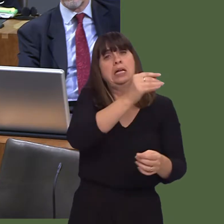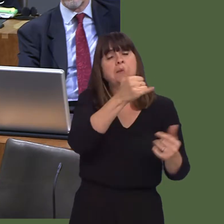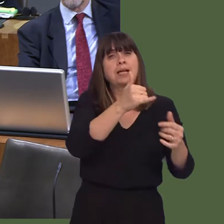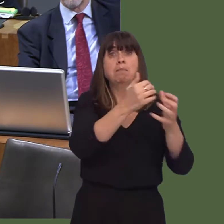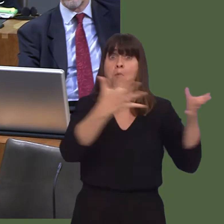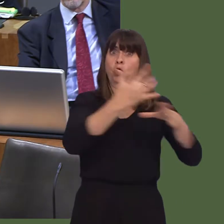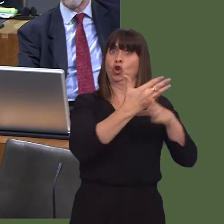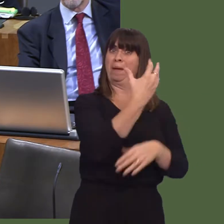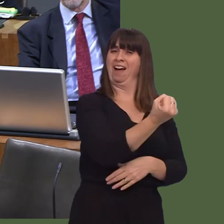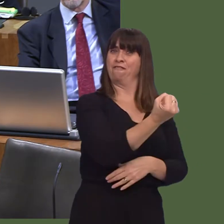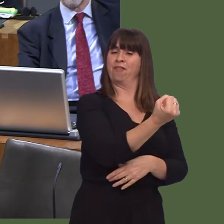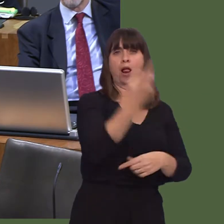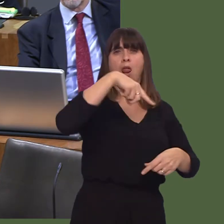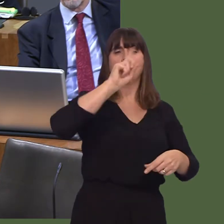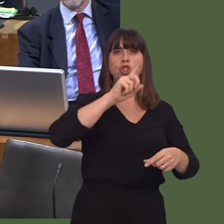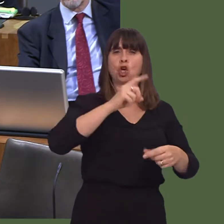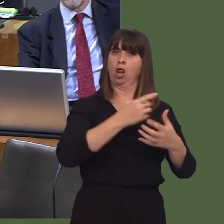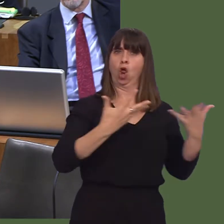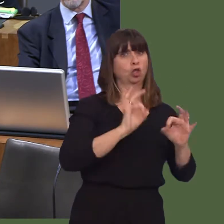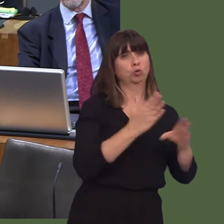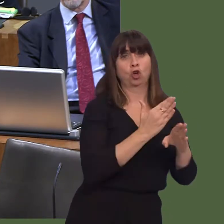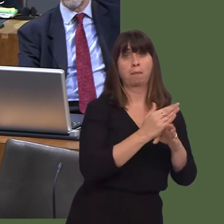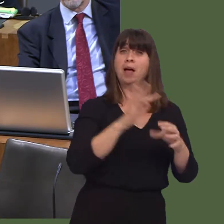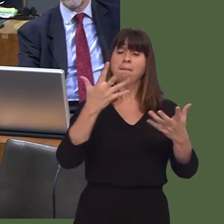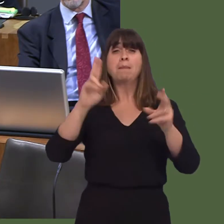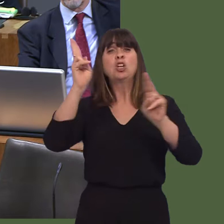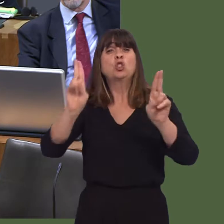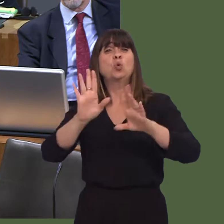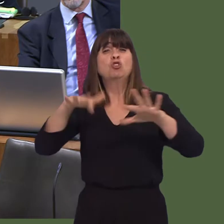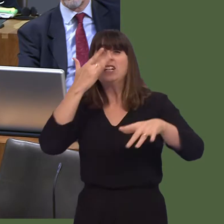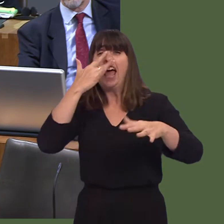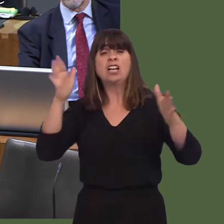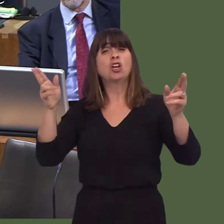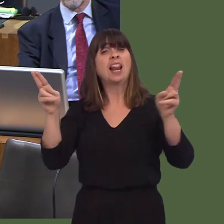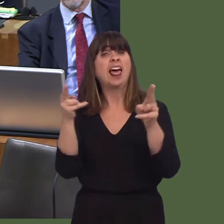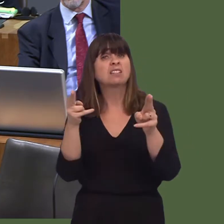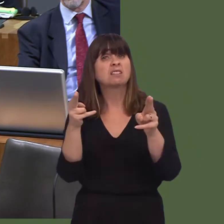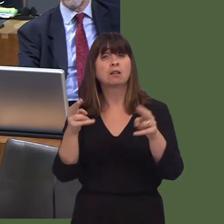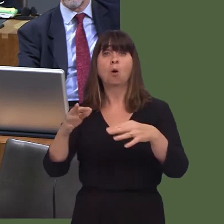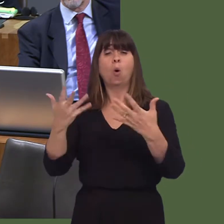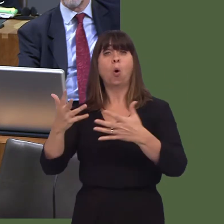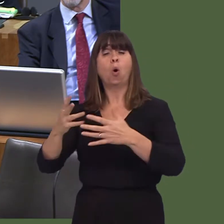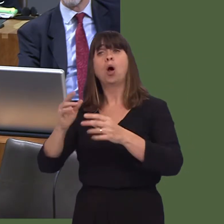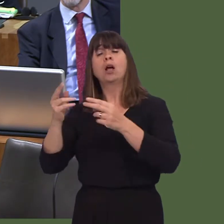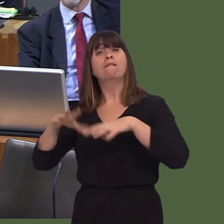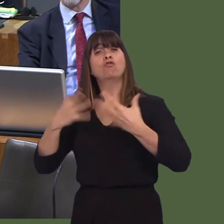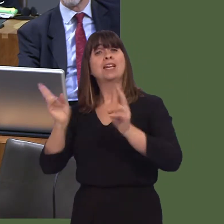than this time last year, or fewer secondary school pupils in an authority than this time last year, or fewer children claiming free school meals in its primary schools.